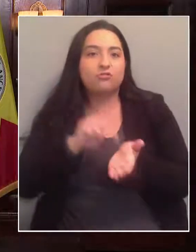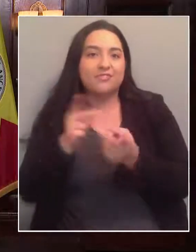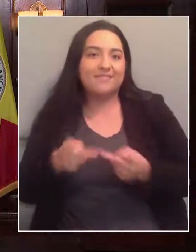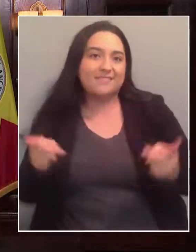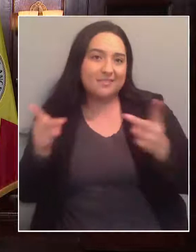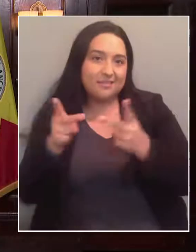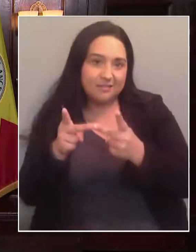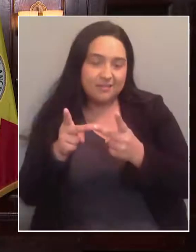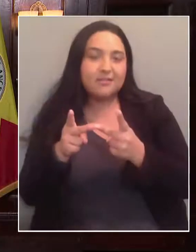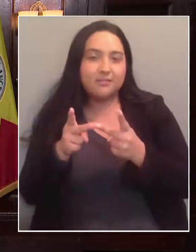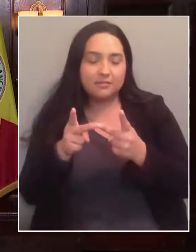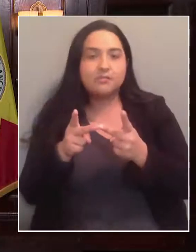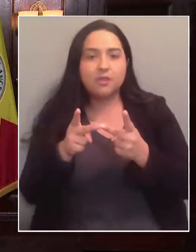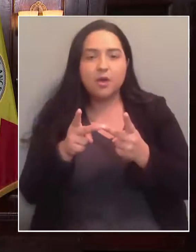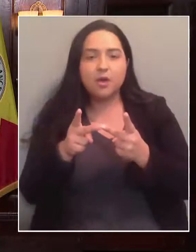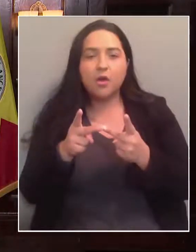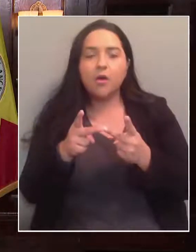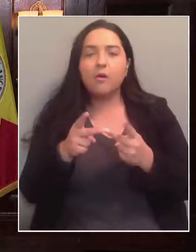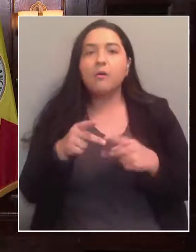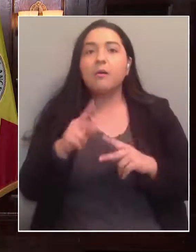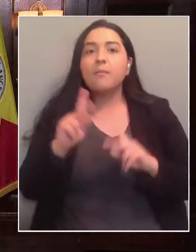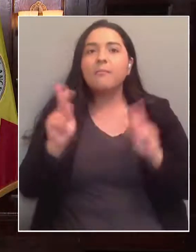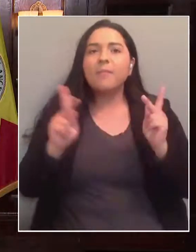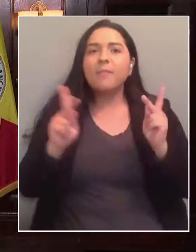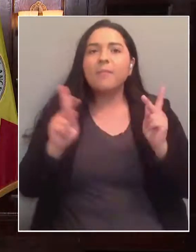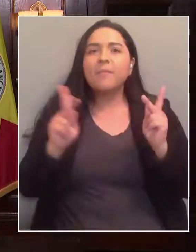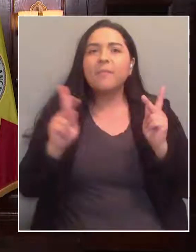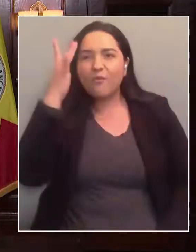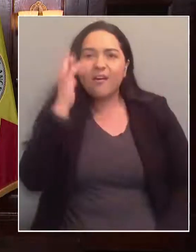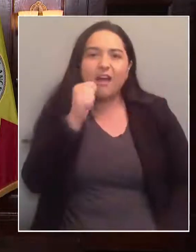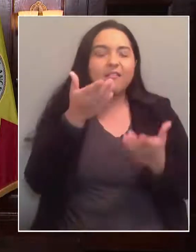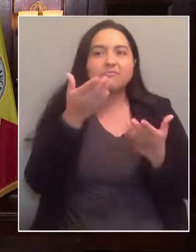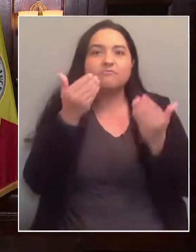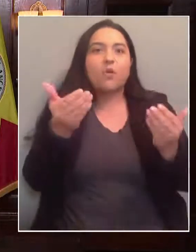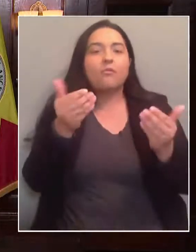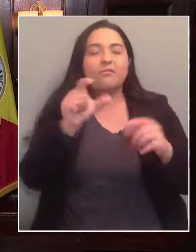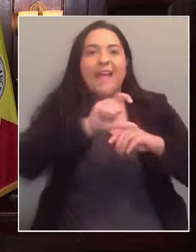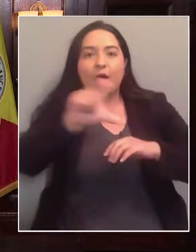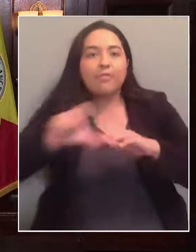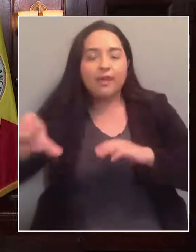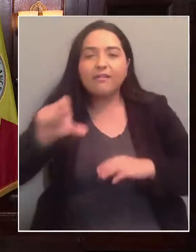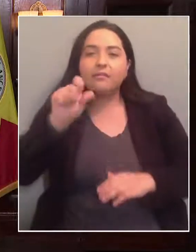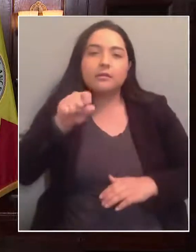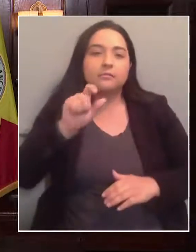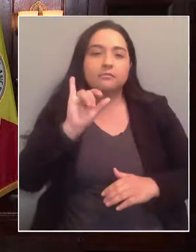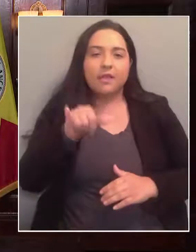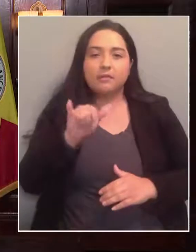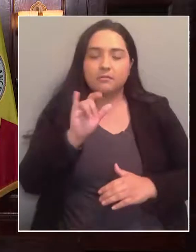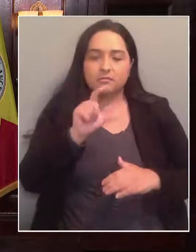THOSE TWO ARE RESERVING THAT. THAT'S AN ALLOCATION, JUST REMIND FOLKS. I DON'T ALLOCATE A SINGLE